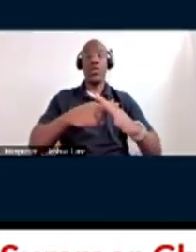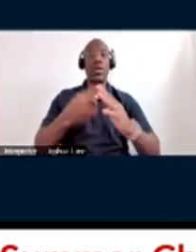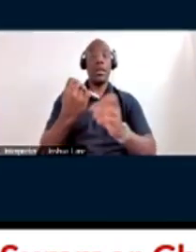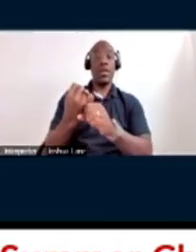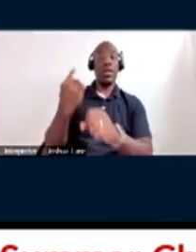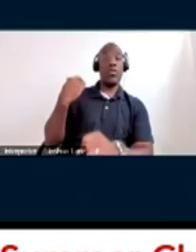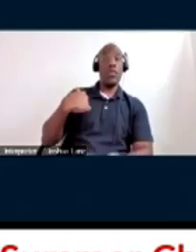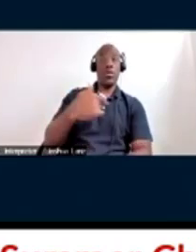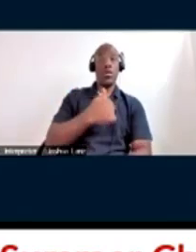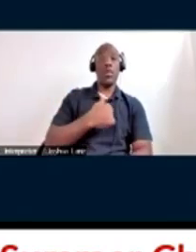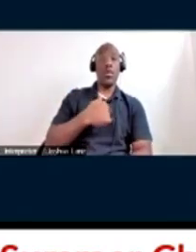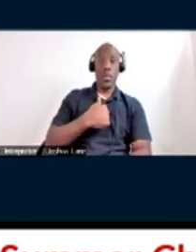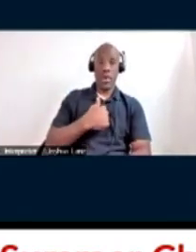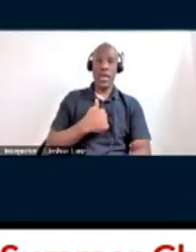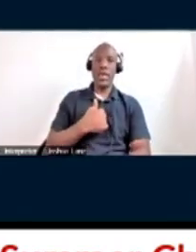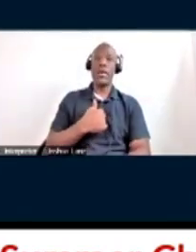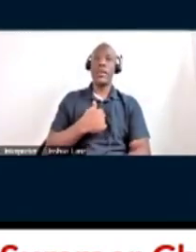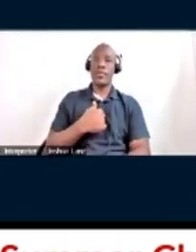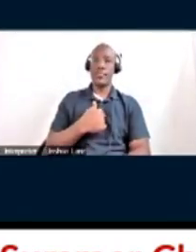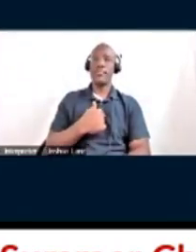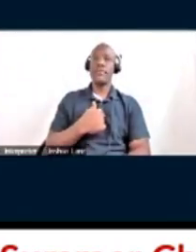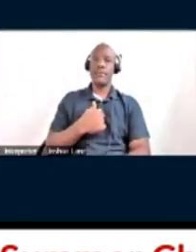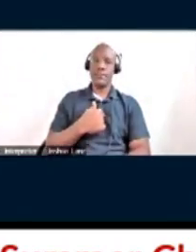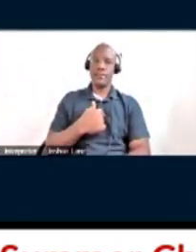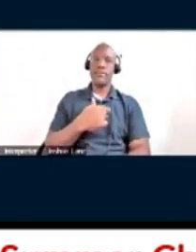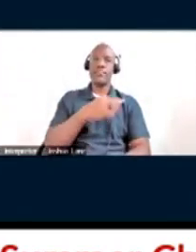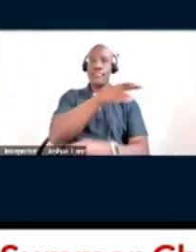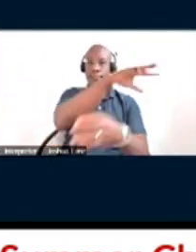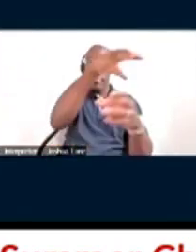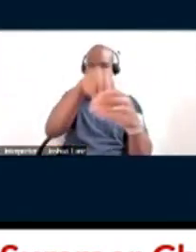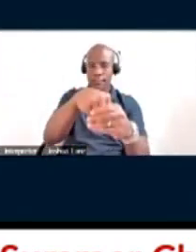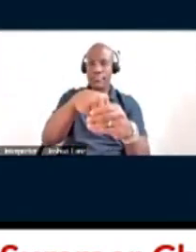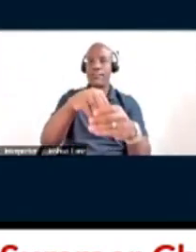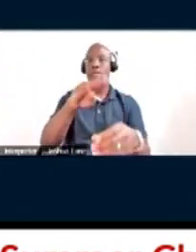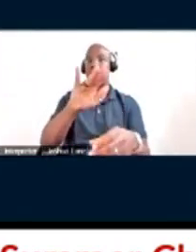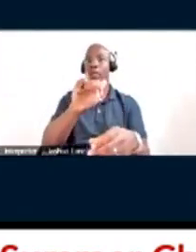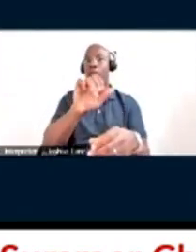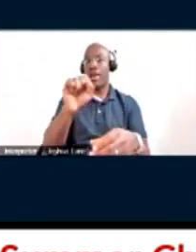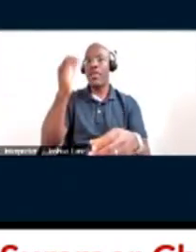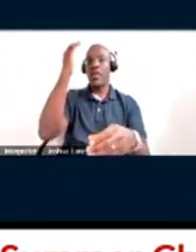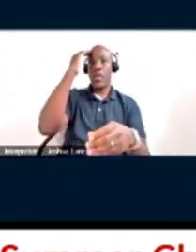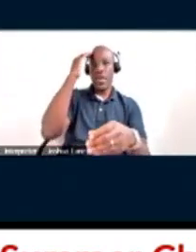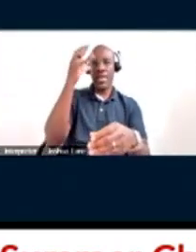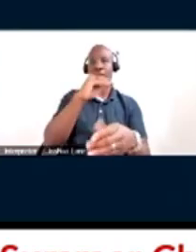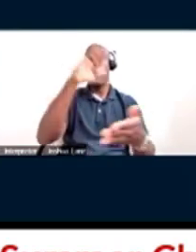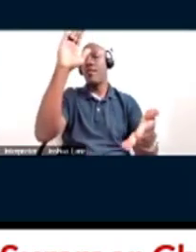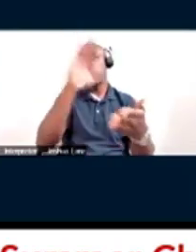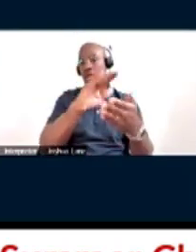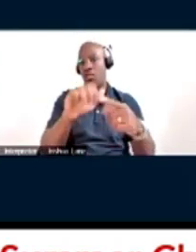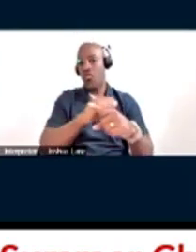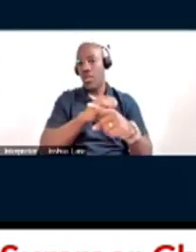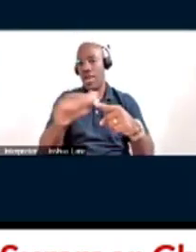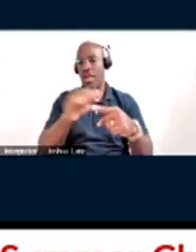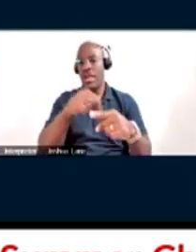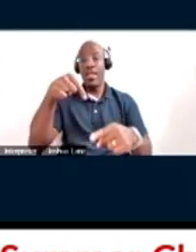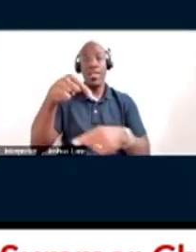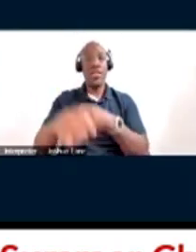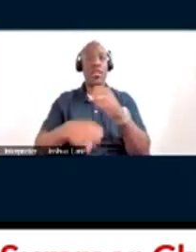and mitigation training part of it this year. We'll do so in a bigger way, really focusing on their critical role